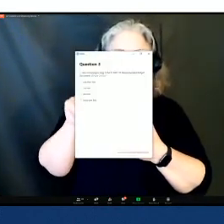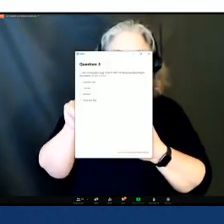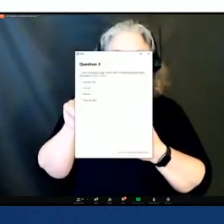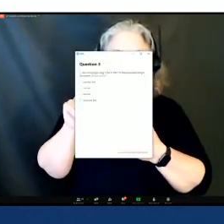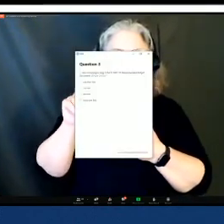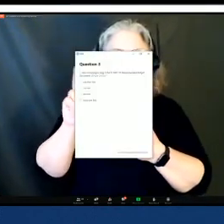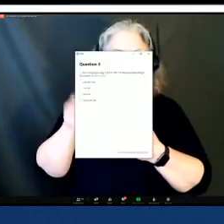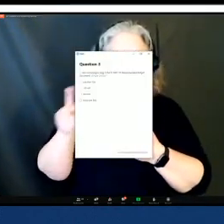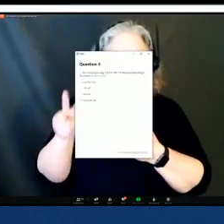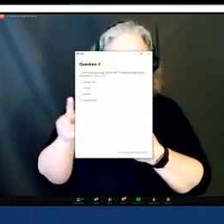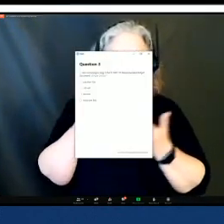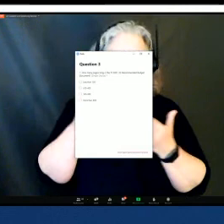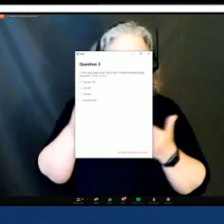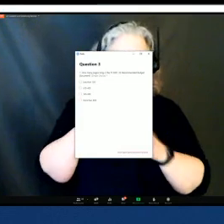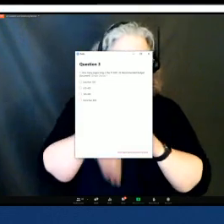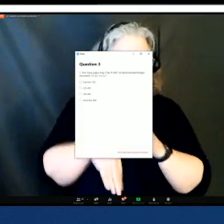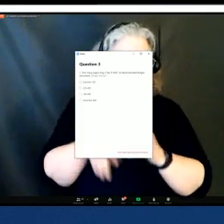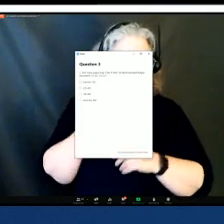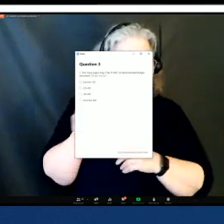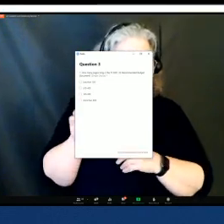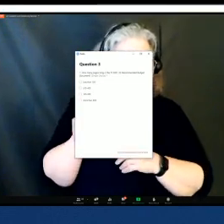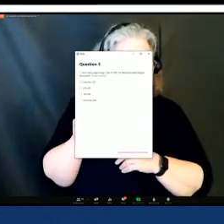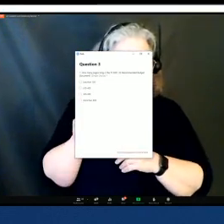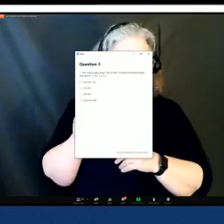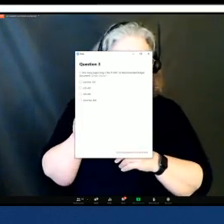less than 100 be 100 to 400